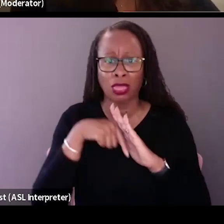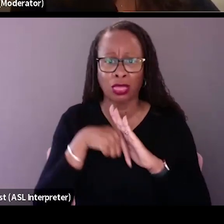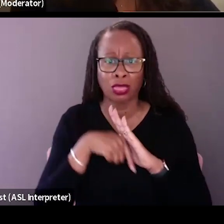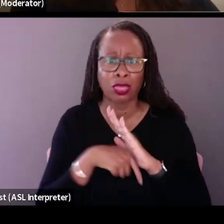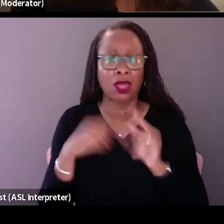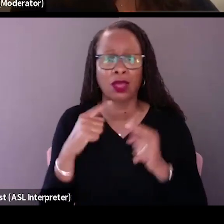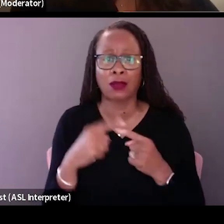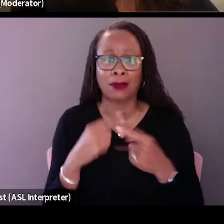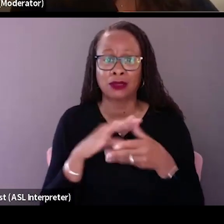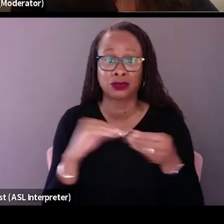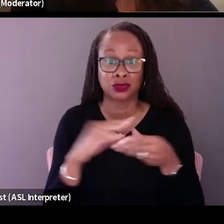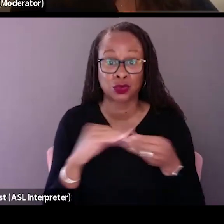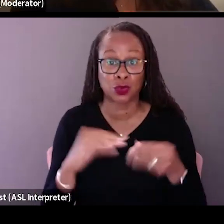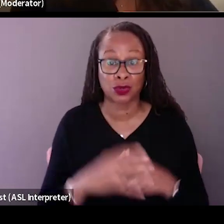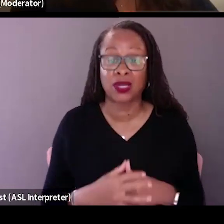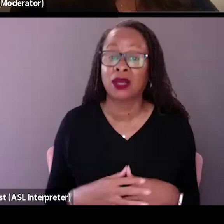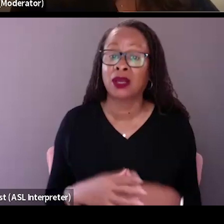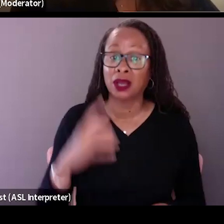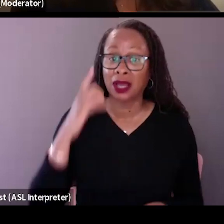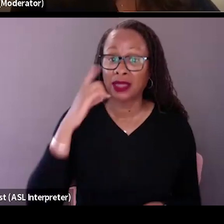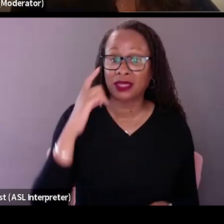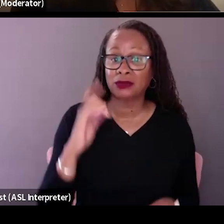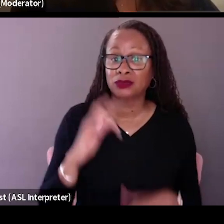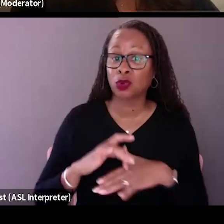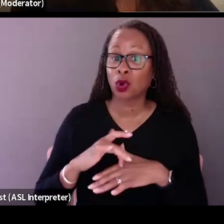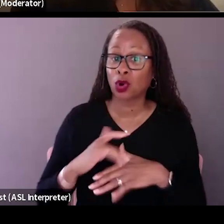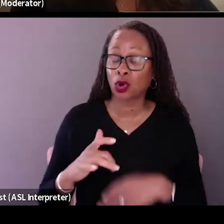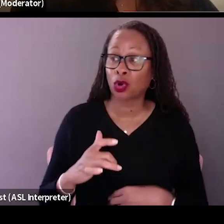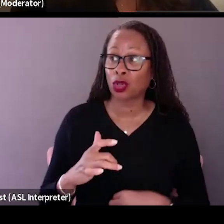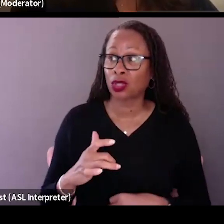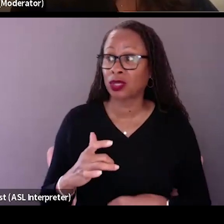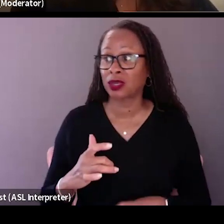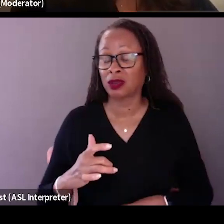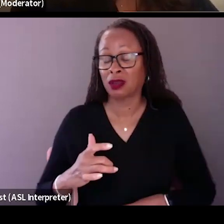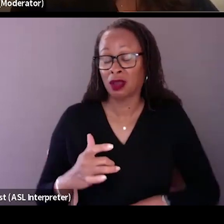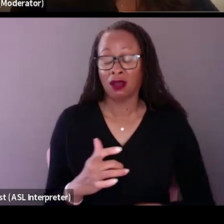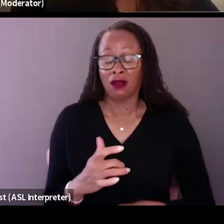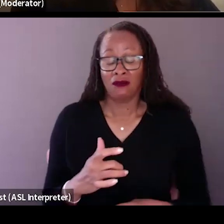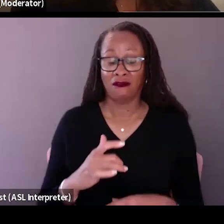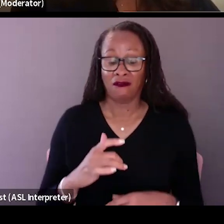And it was, I think, you know, early fall is when we started to get people on board.